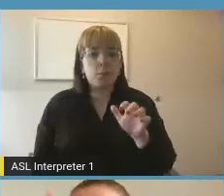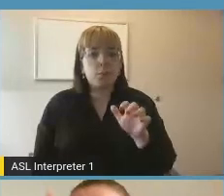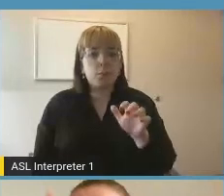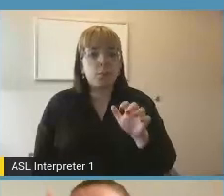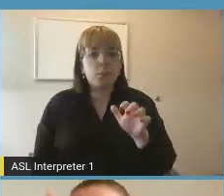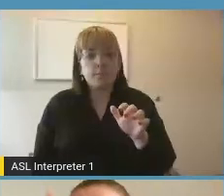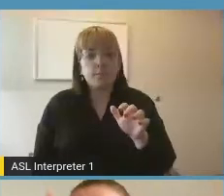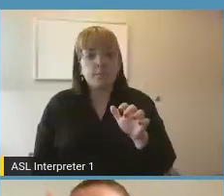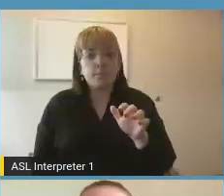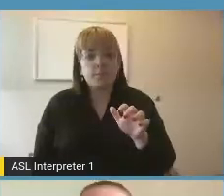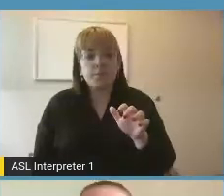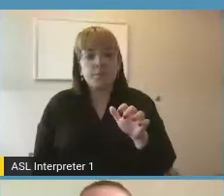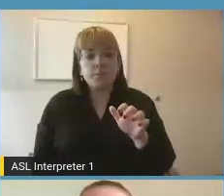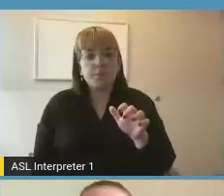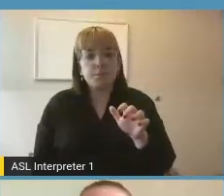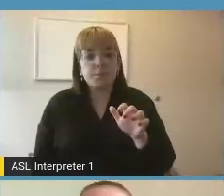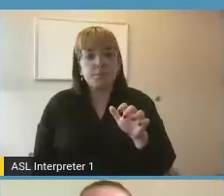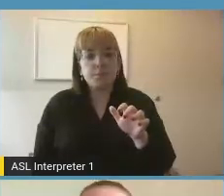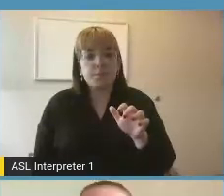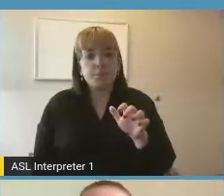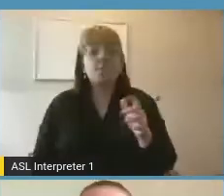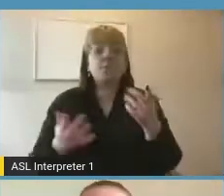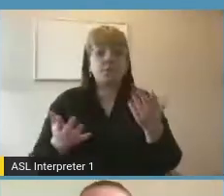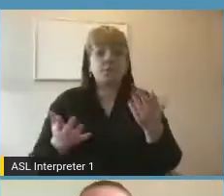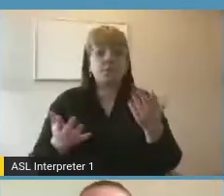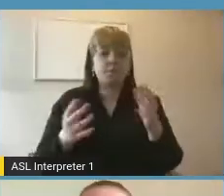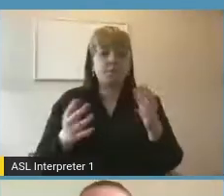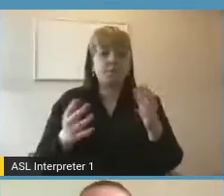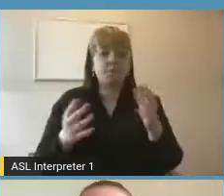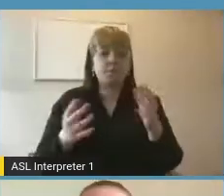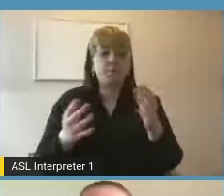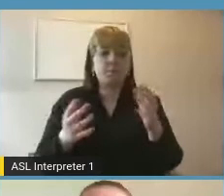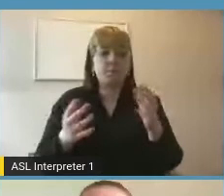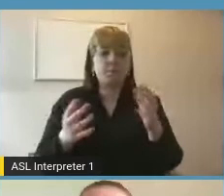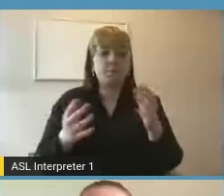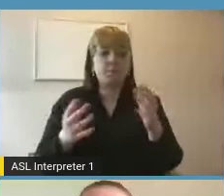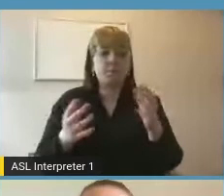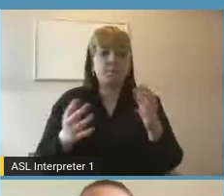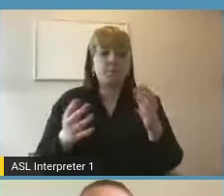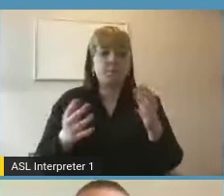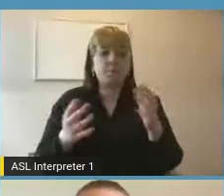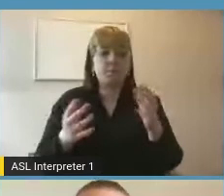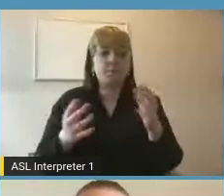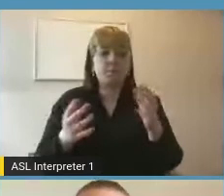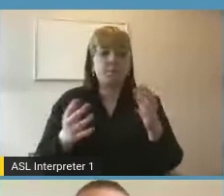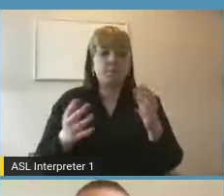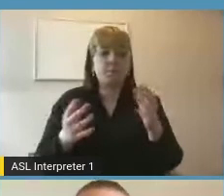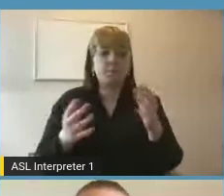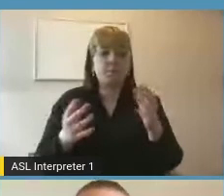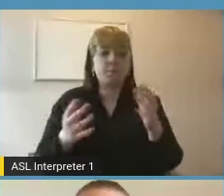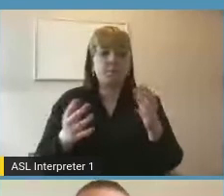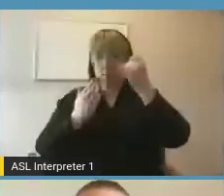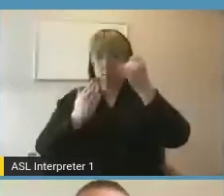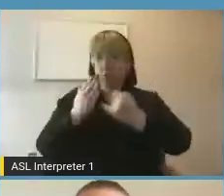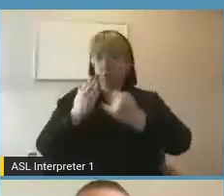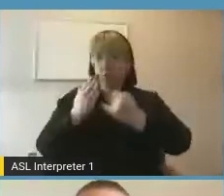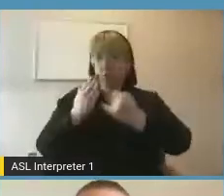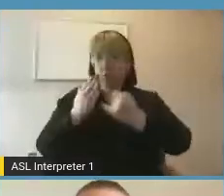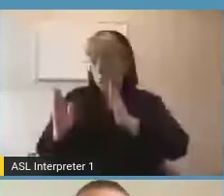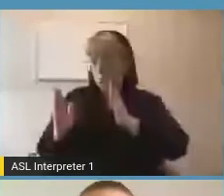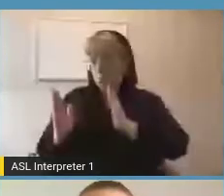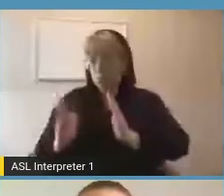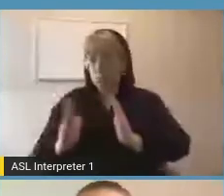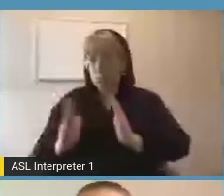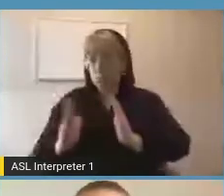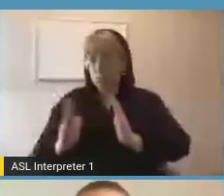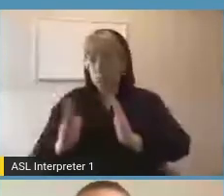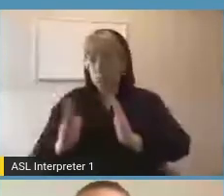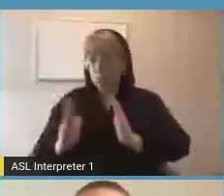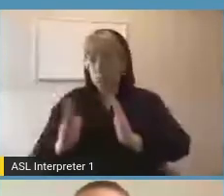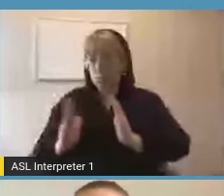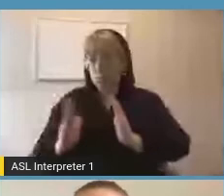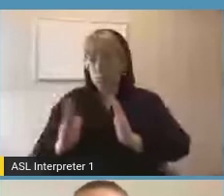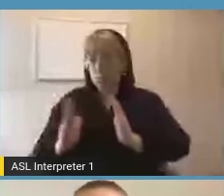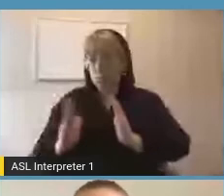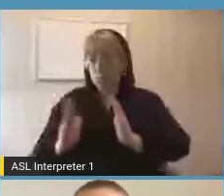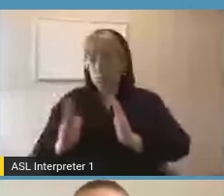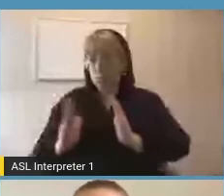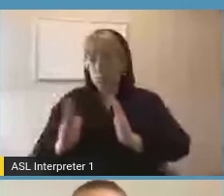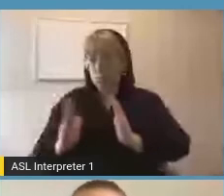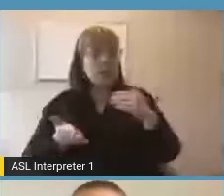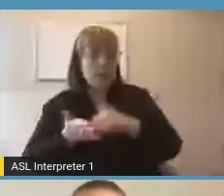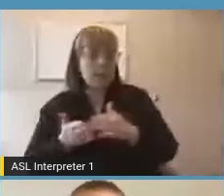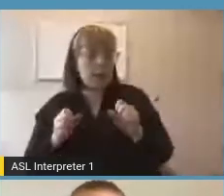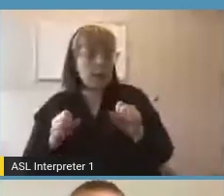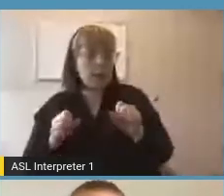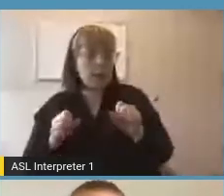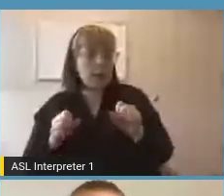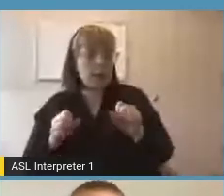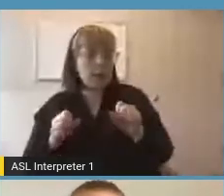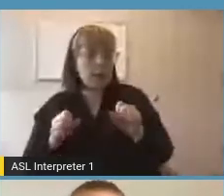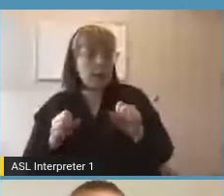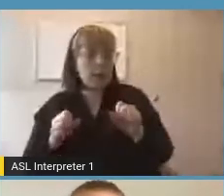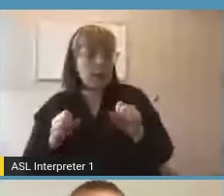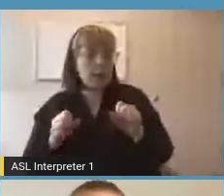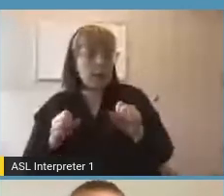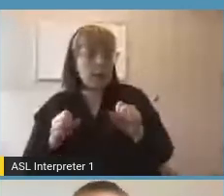audio] you can see here all of the things assembled in order, let's say I have got my